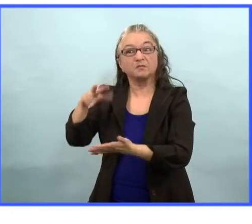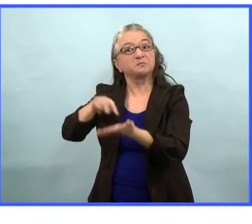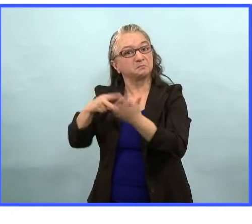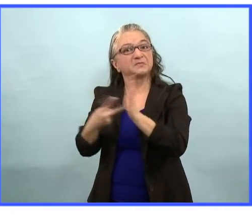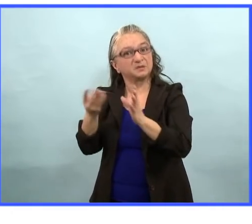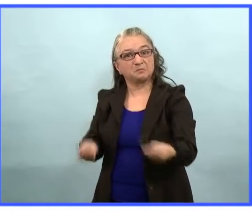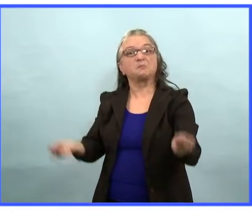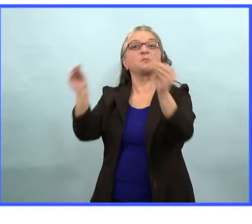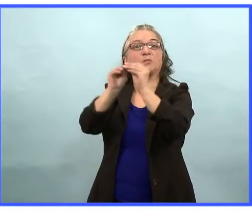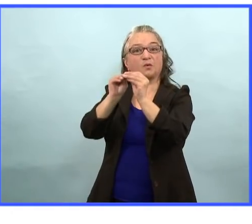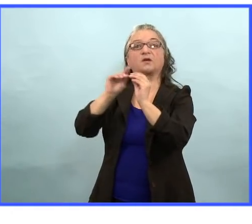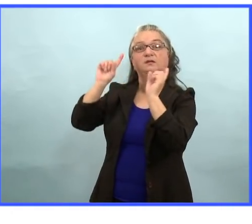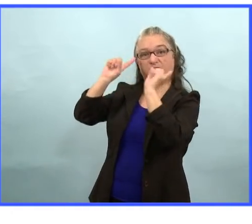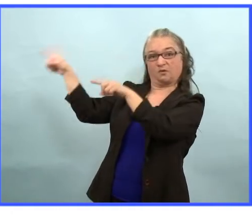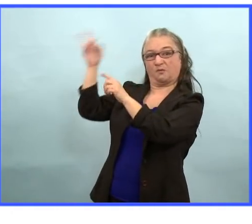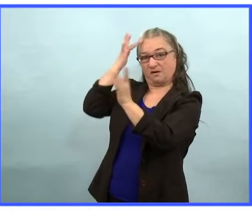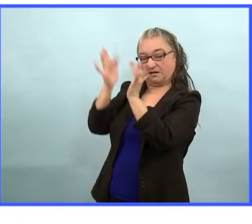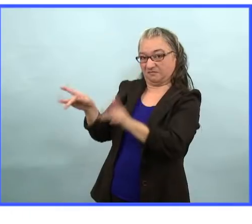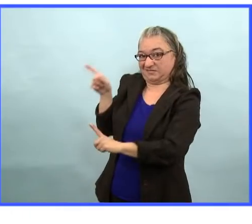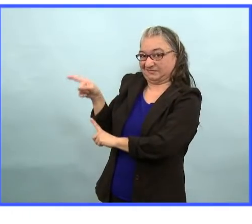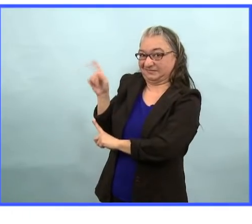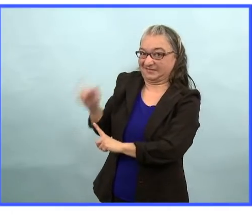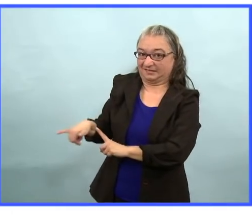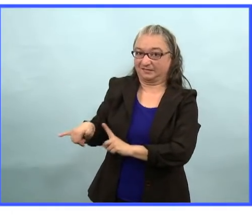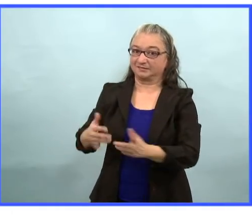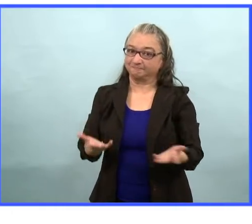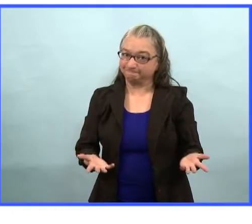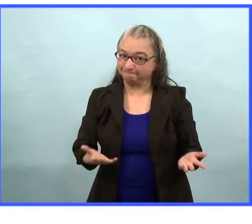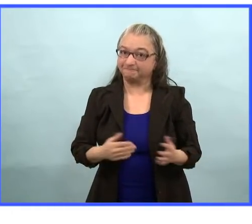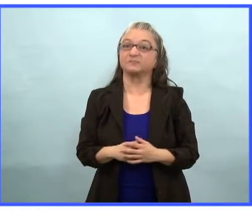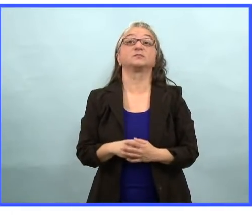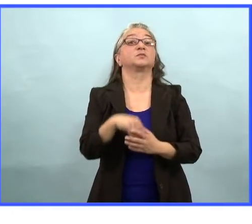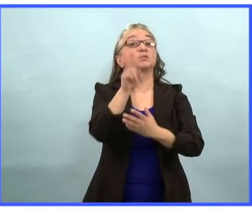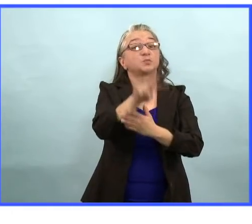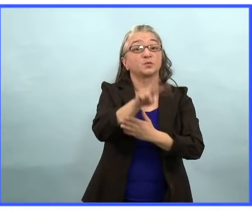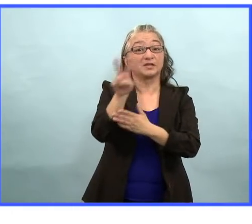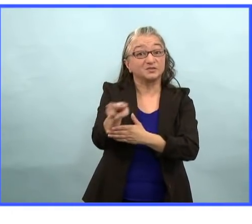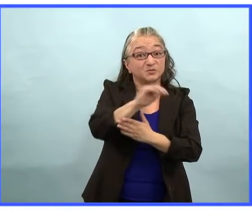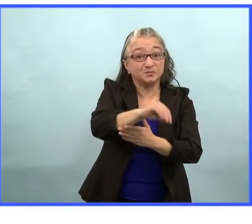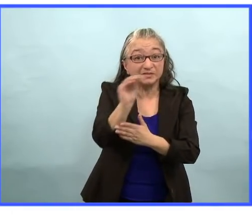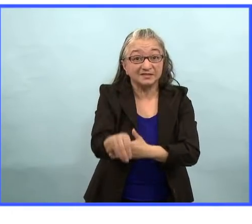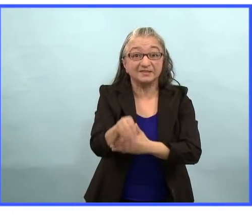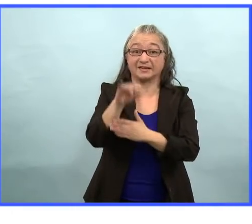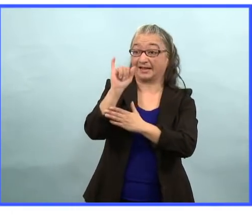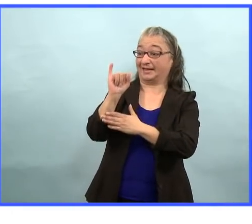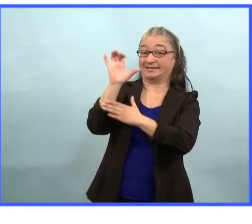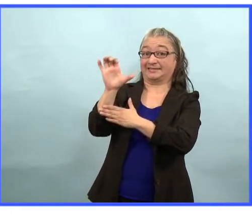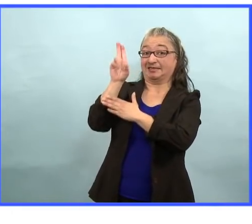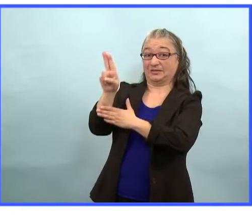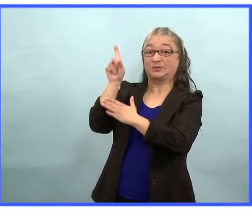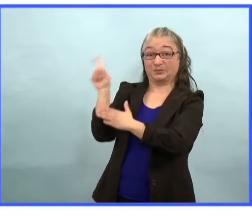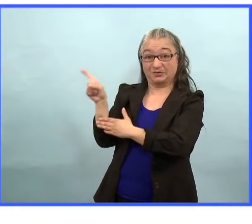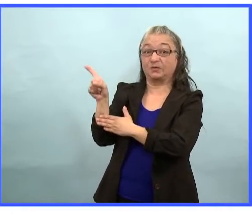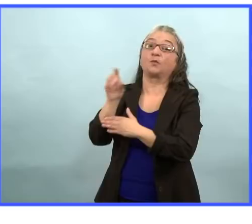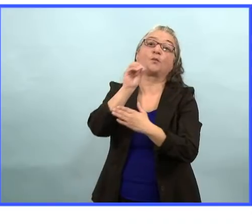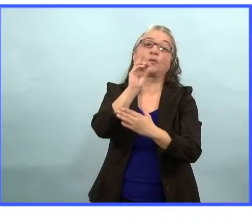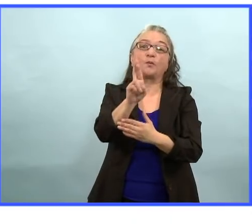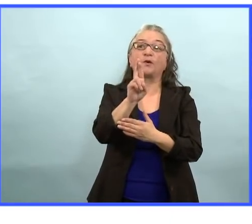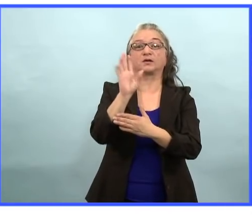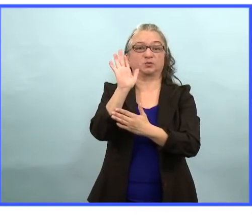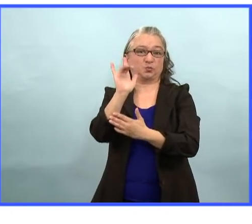22 percent of people in the icu and 25 of people in the hospital identified as a member of a bypoc